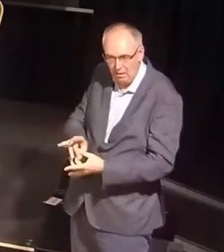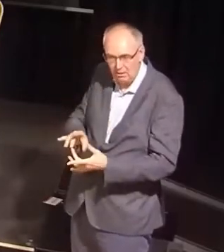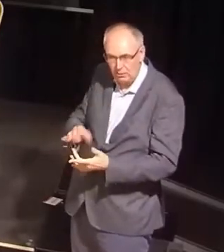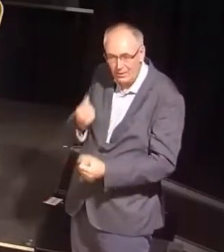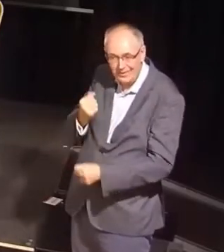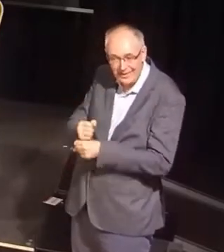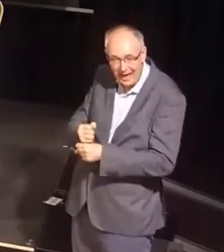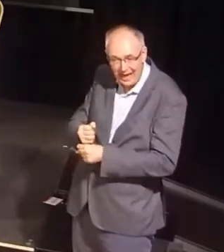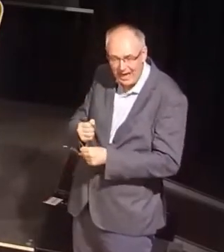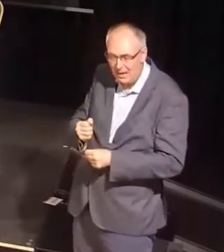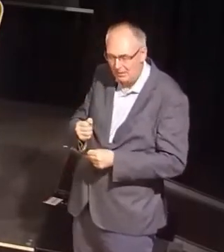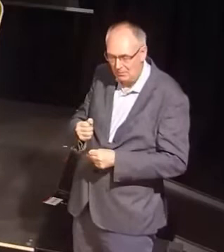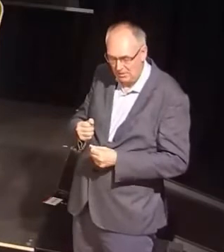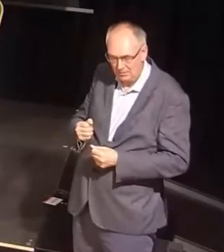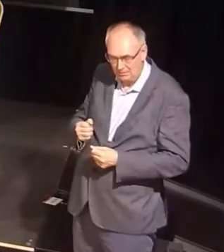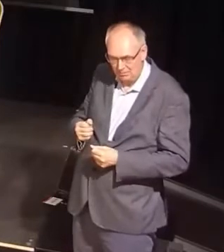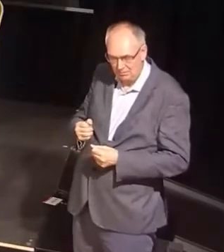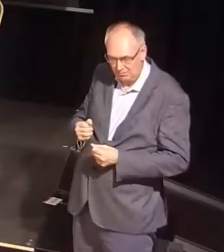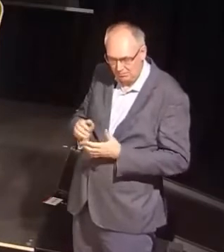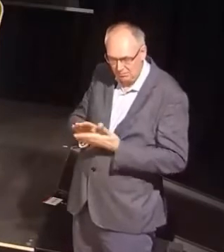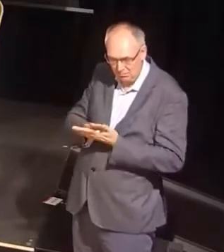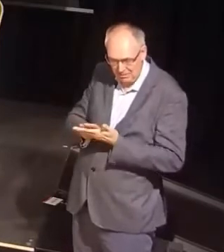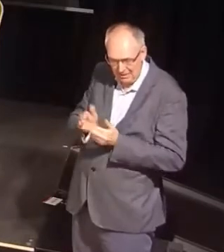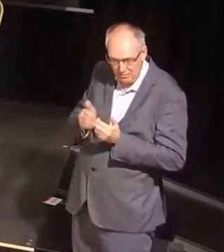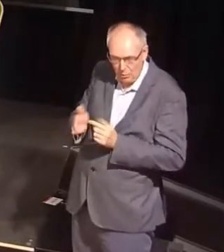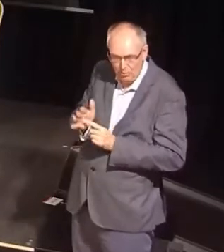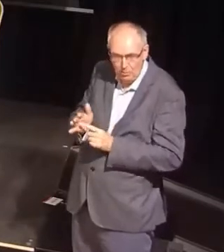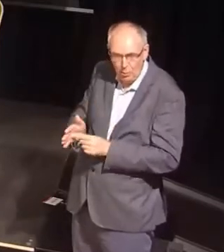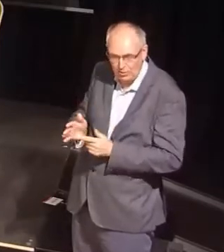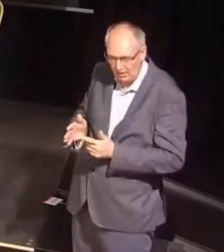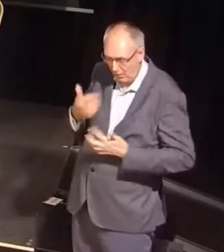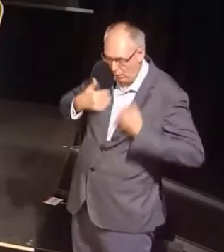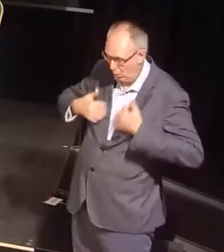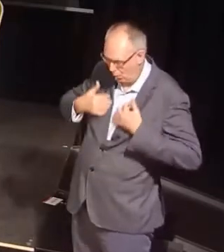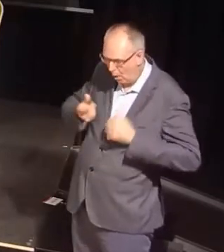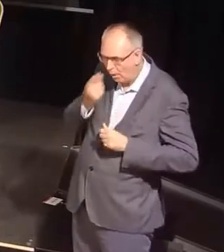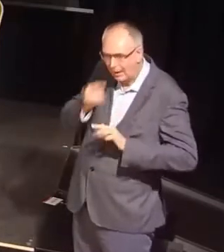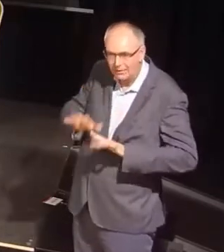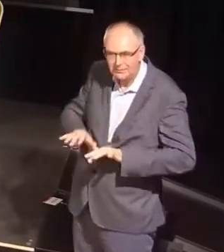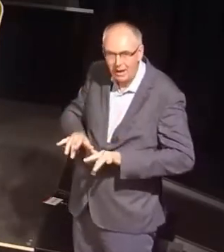it's so much more meaningful seeing the people excited that they can type and do these functions.